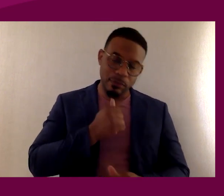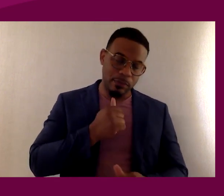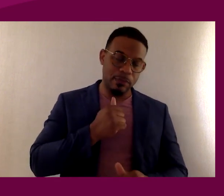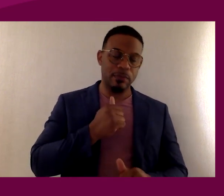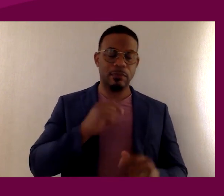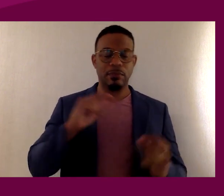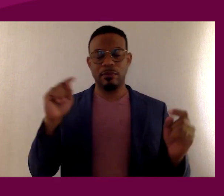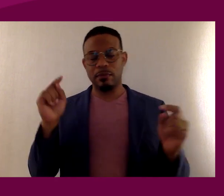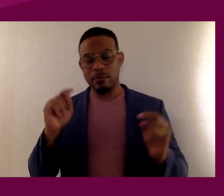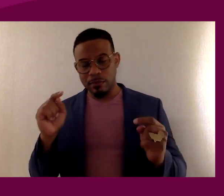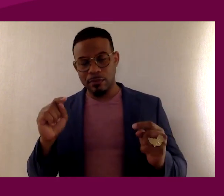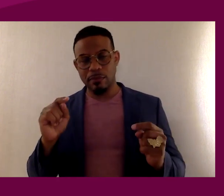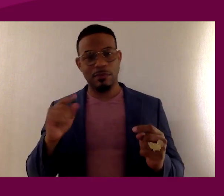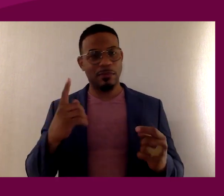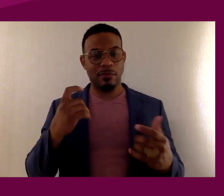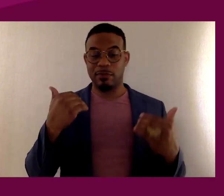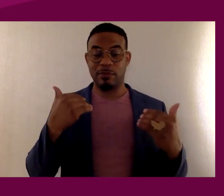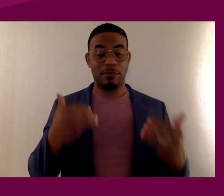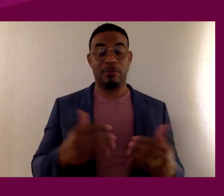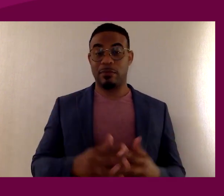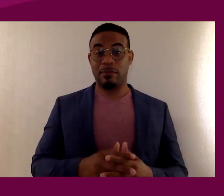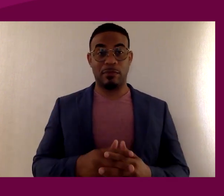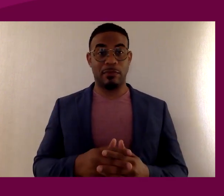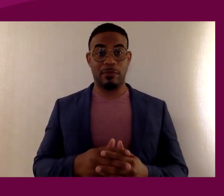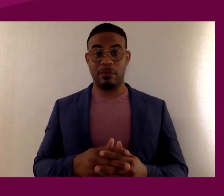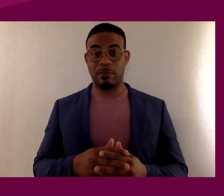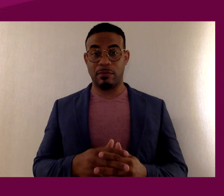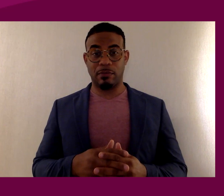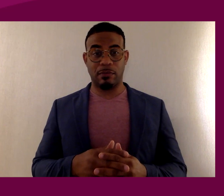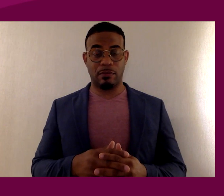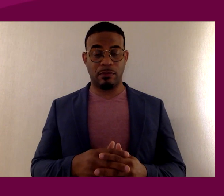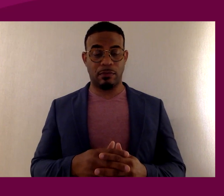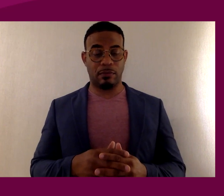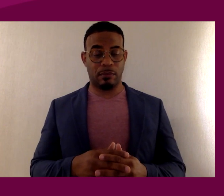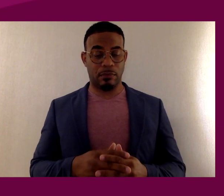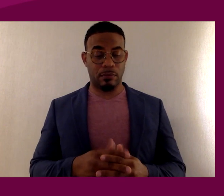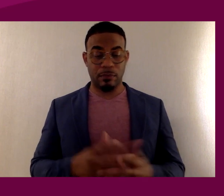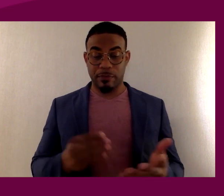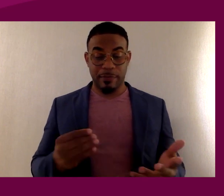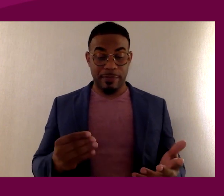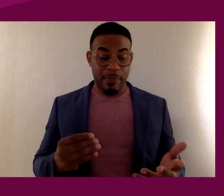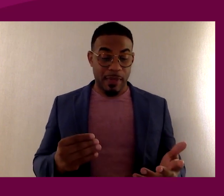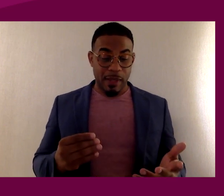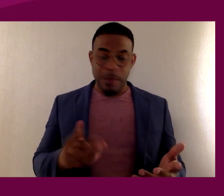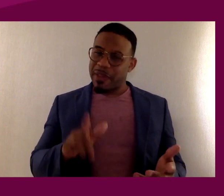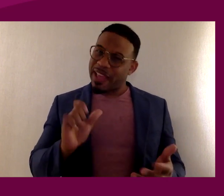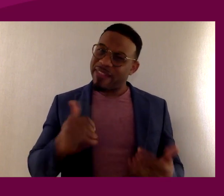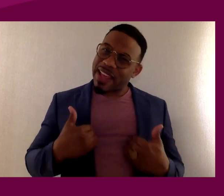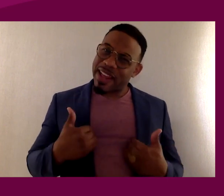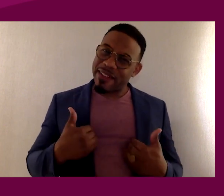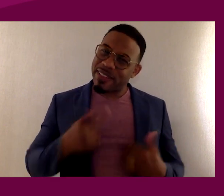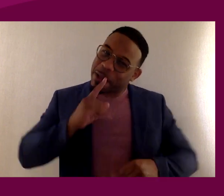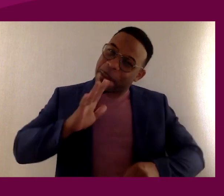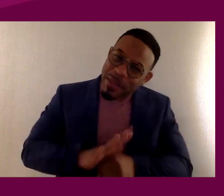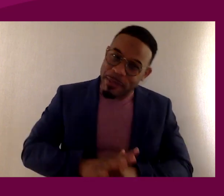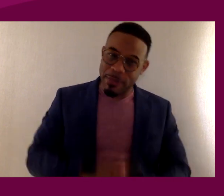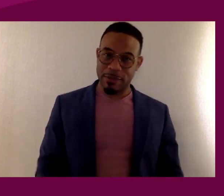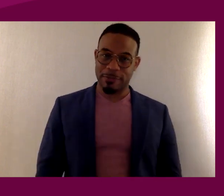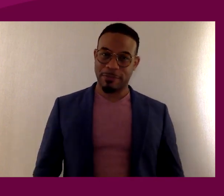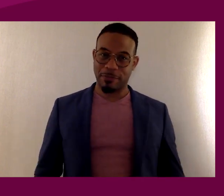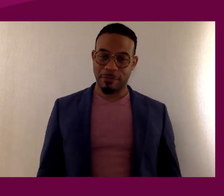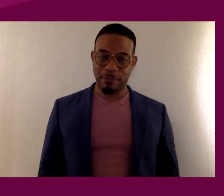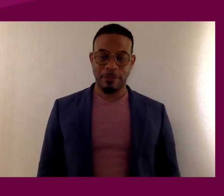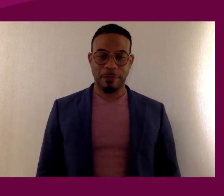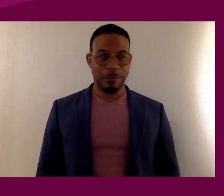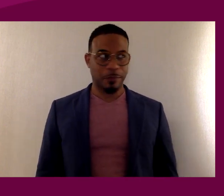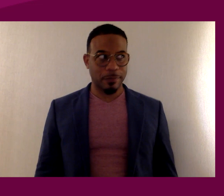work, it was suffering, pain, you just go through it. But you have to have this commitment.